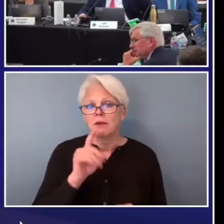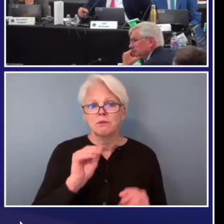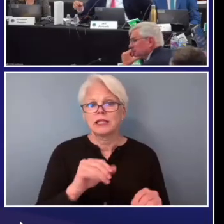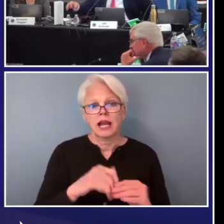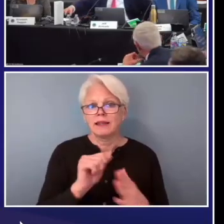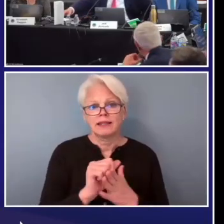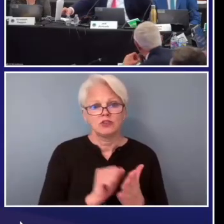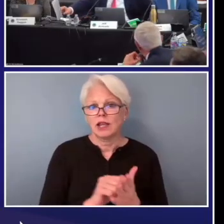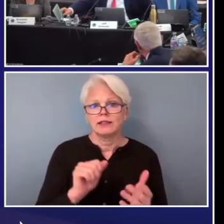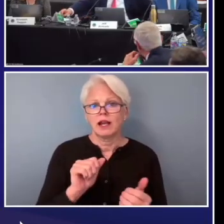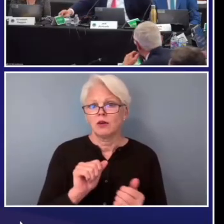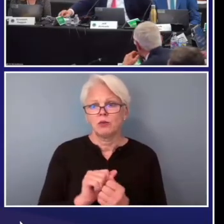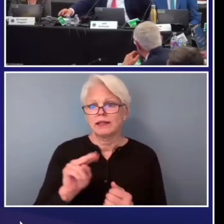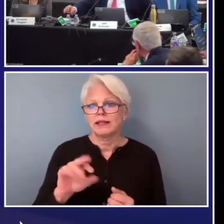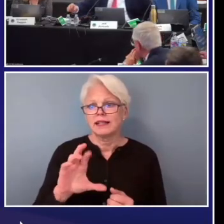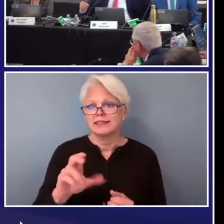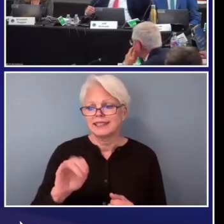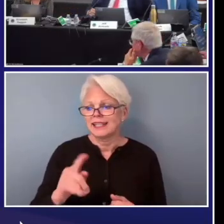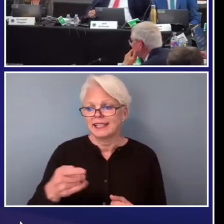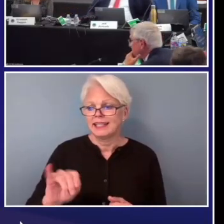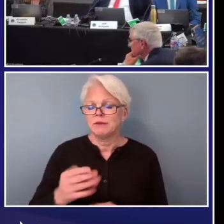Thank you, Beth, Jeff, and Magnus. Michael, I'm coming over to you.